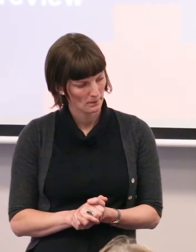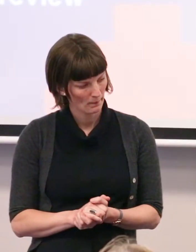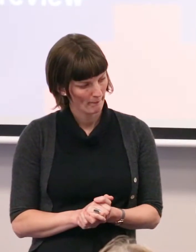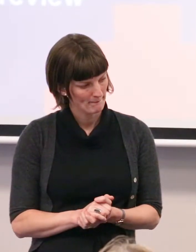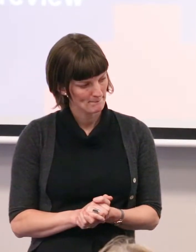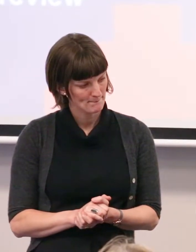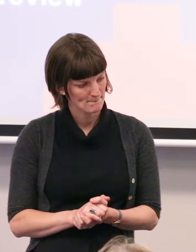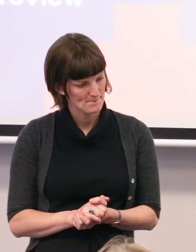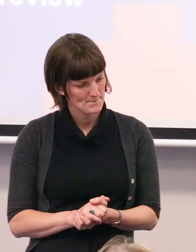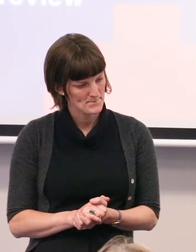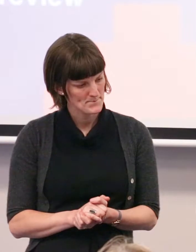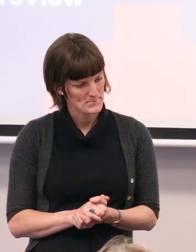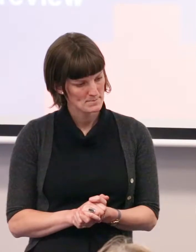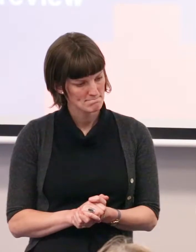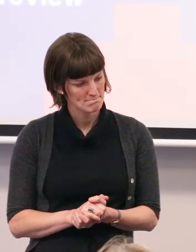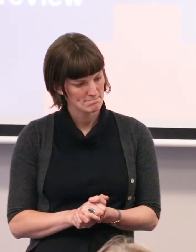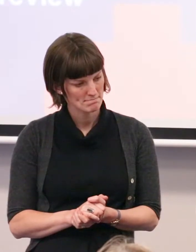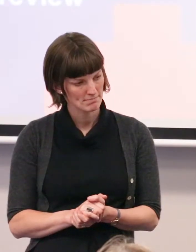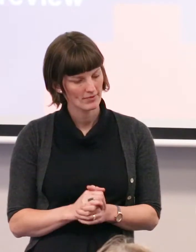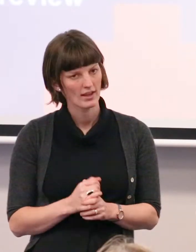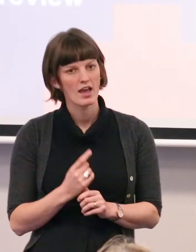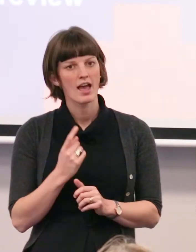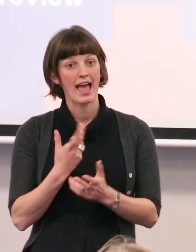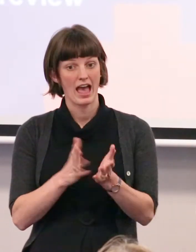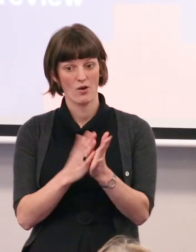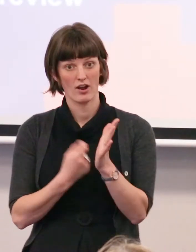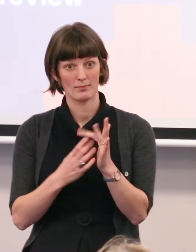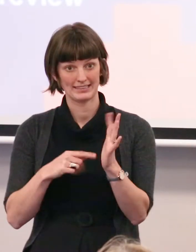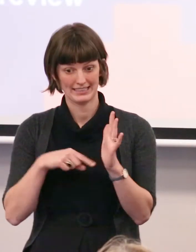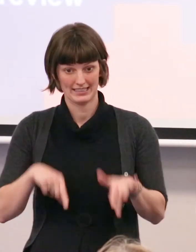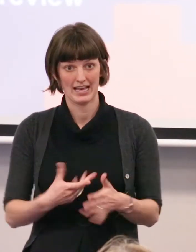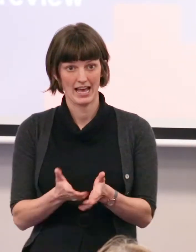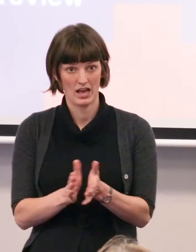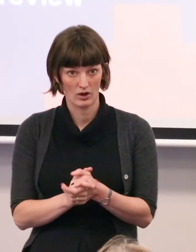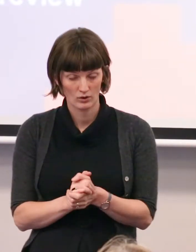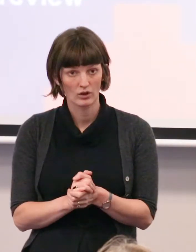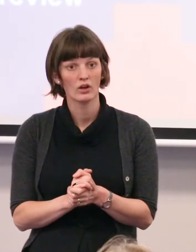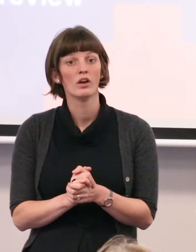ways we've done this here at RMIT is that we've actually developed a whole